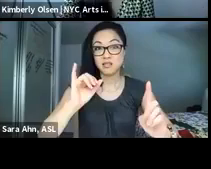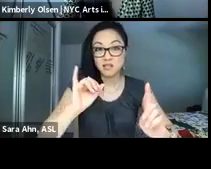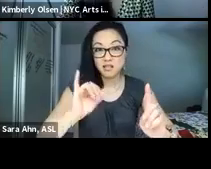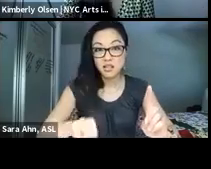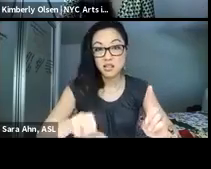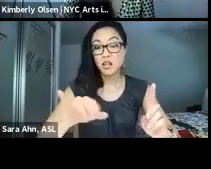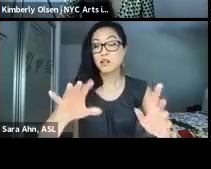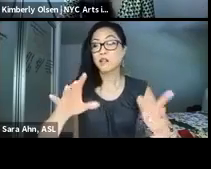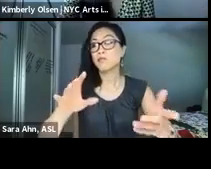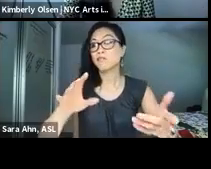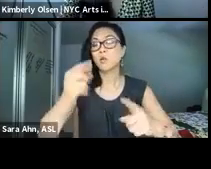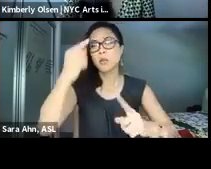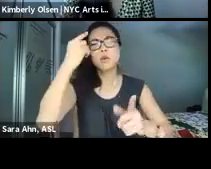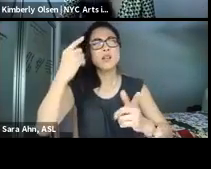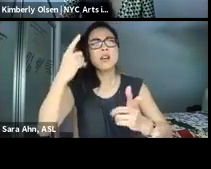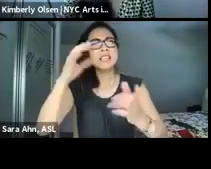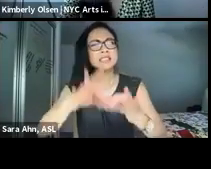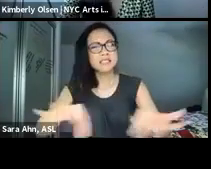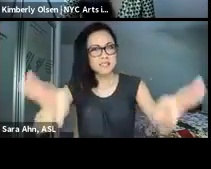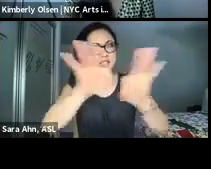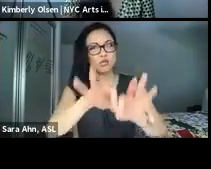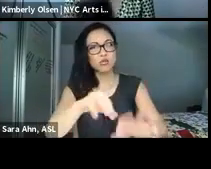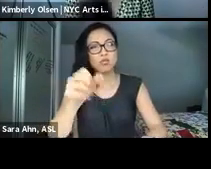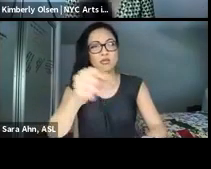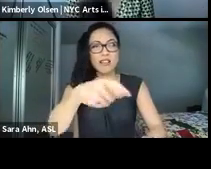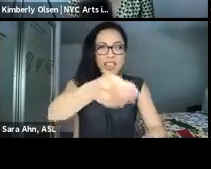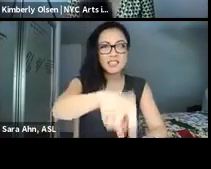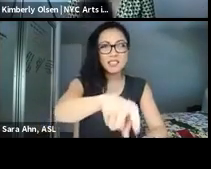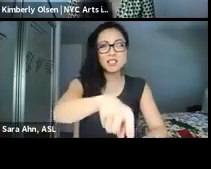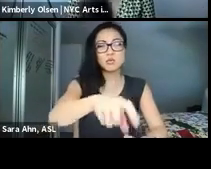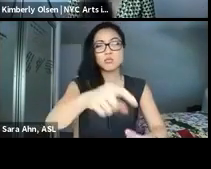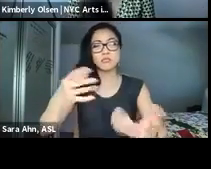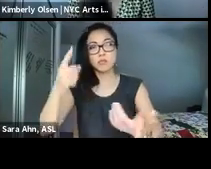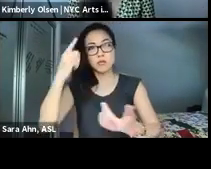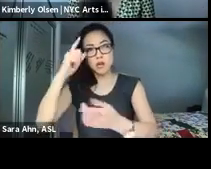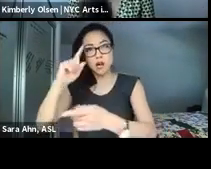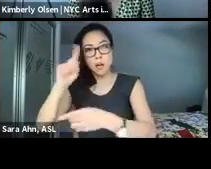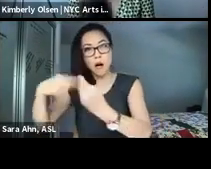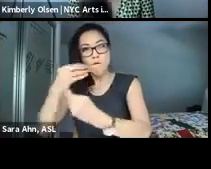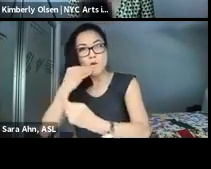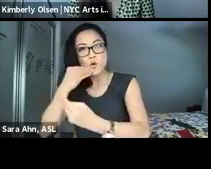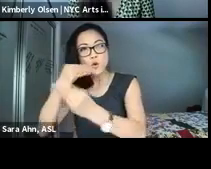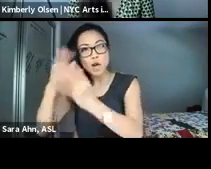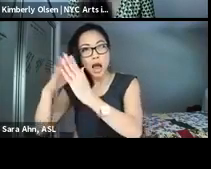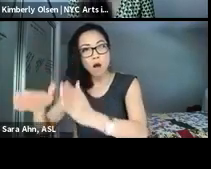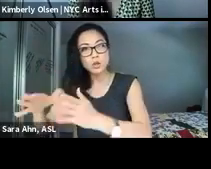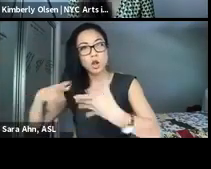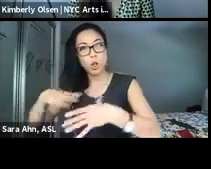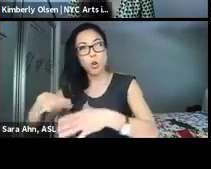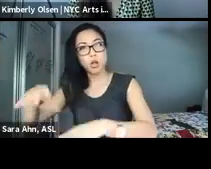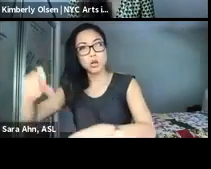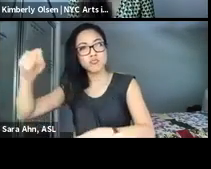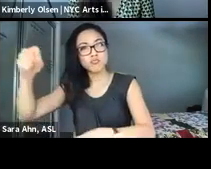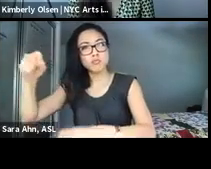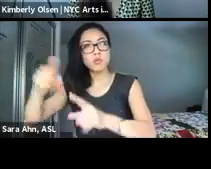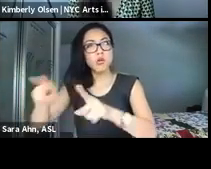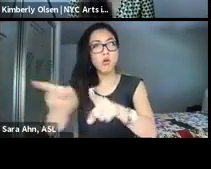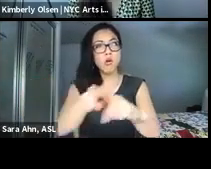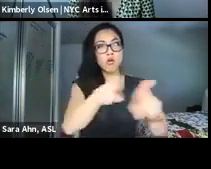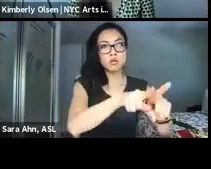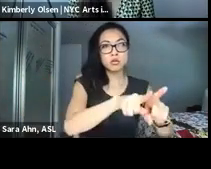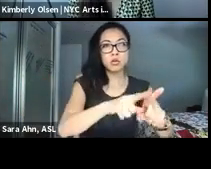Part of it ties to the support and collaboratives, there is a lot of collaboratives